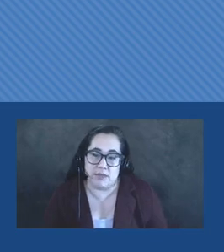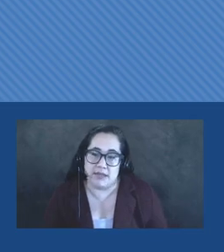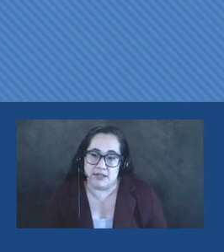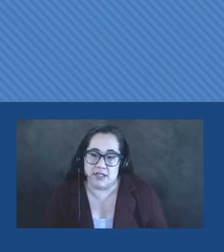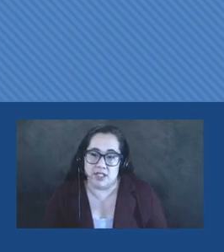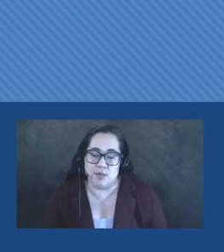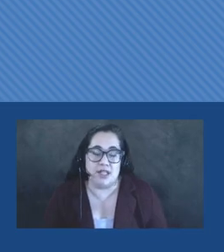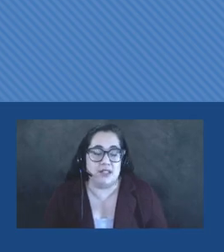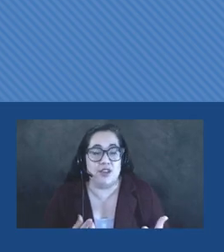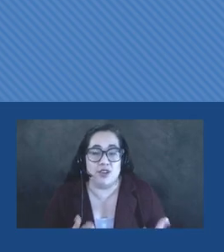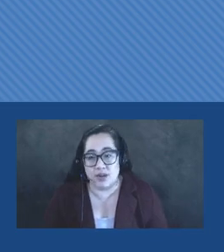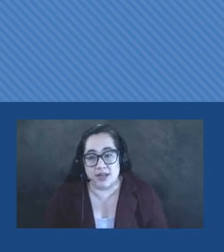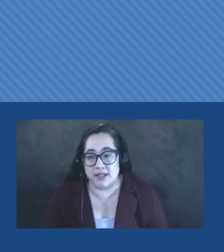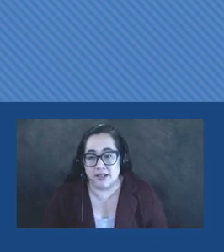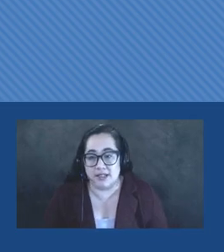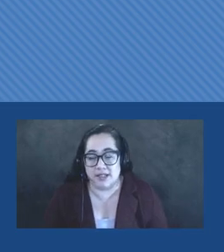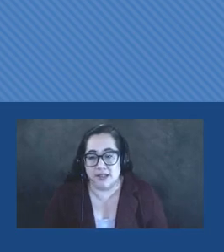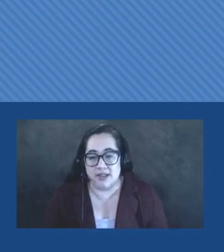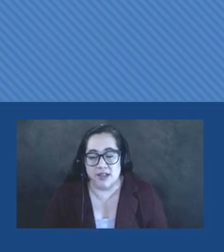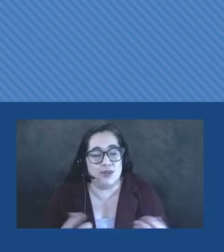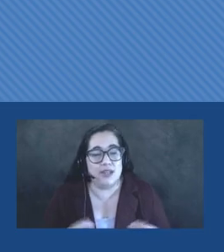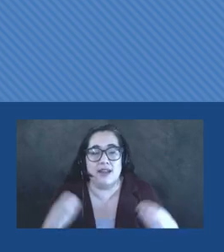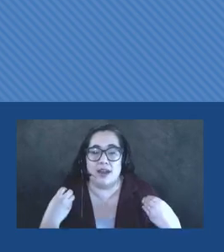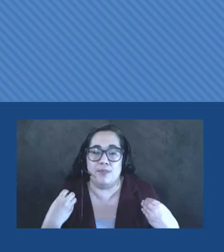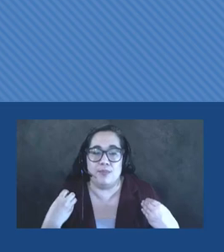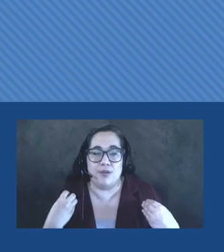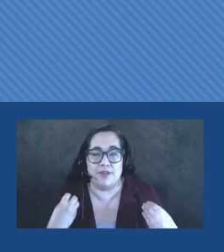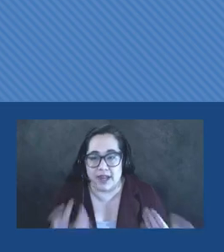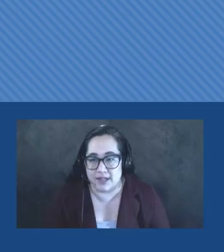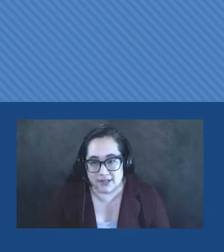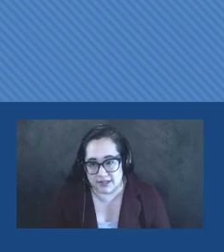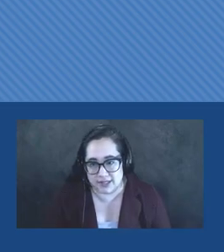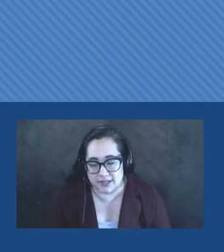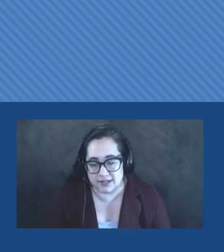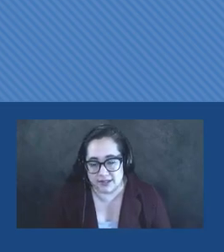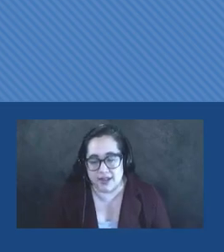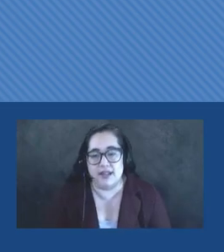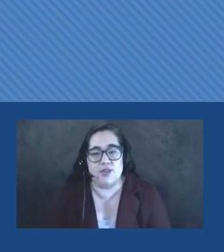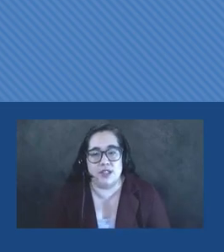the messages because if you don't get it clearly you cannot provide it clearly. And that's really